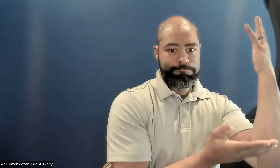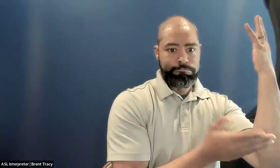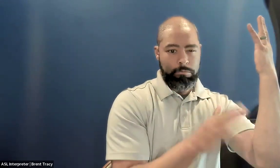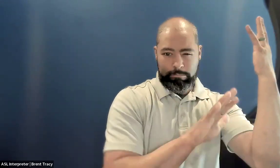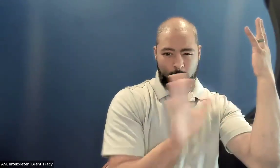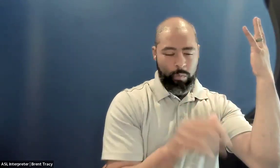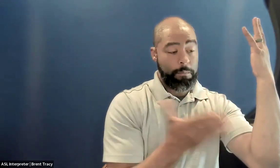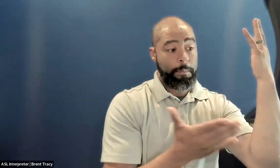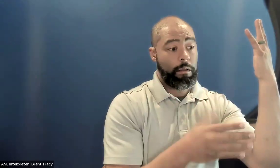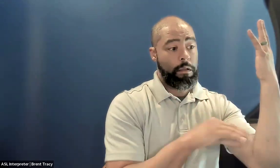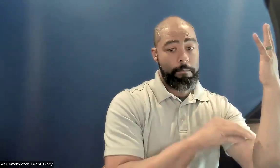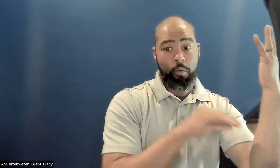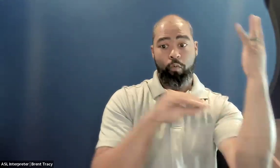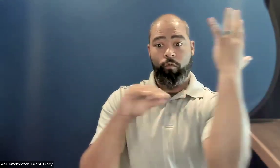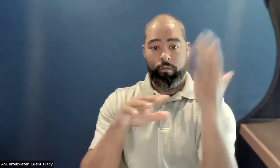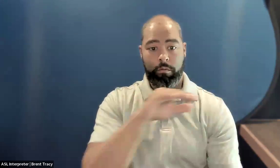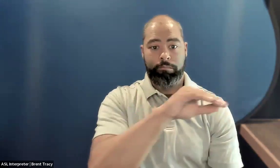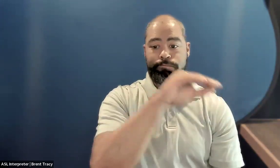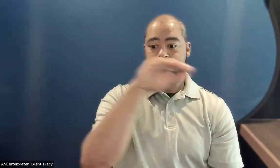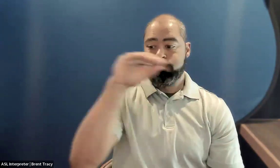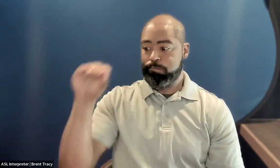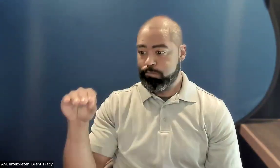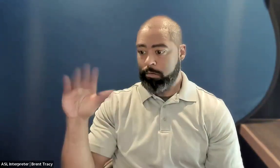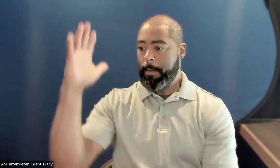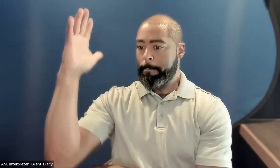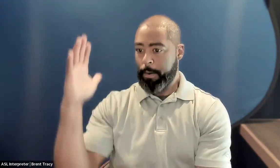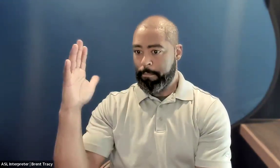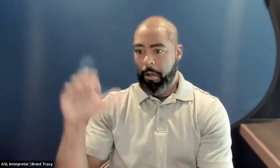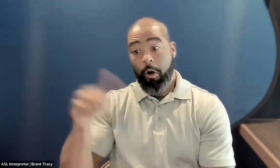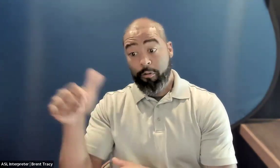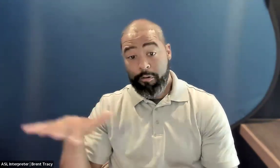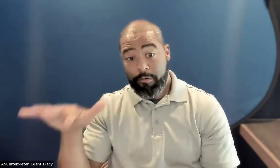We're also considering a creation of a fund in a type of